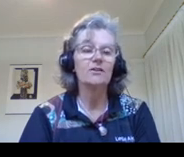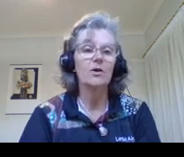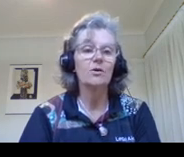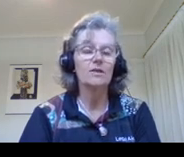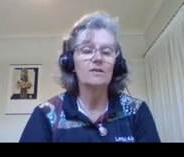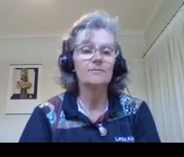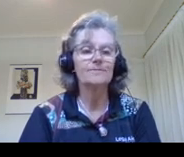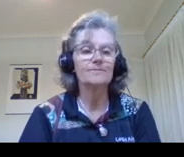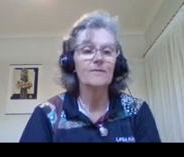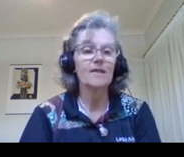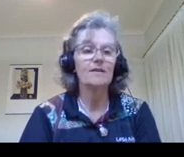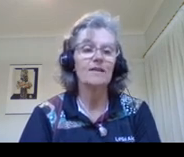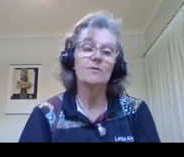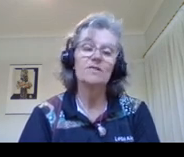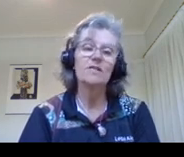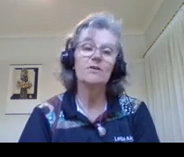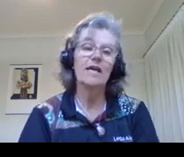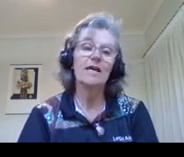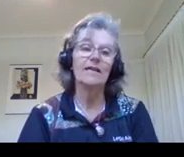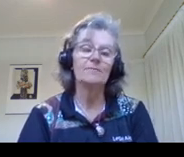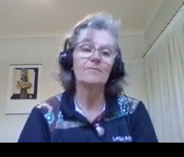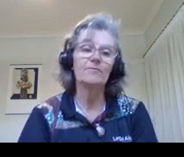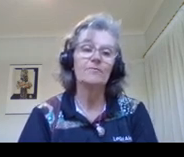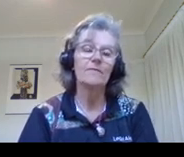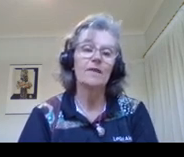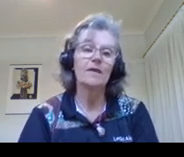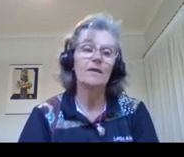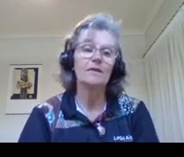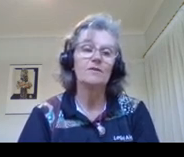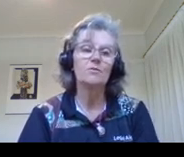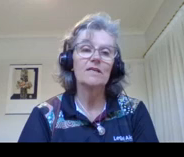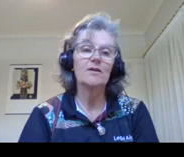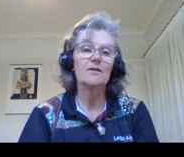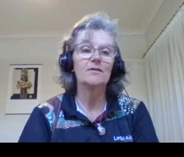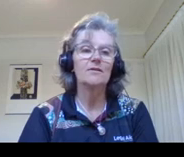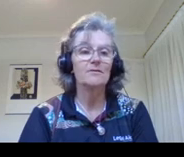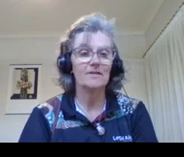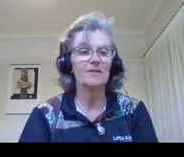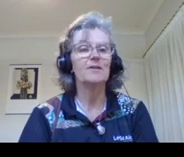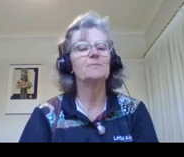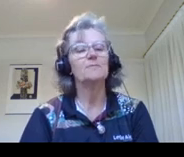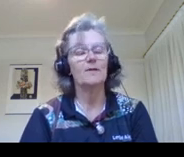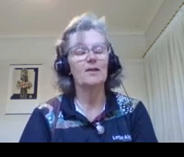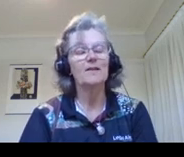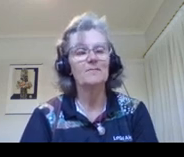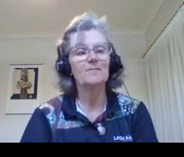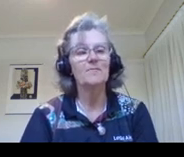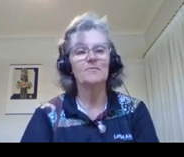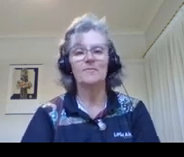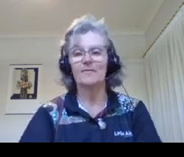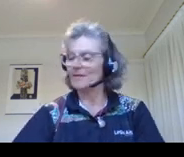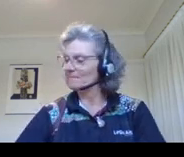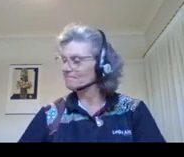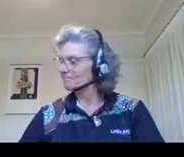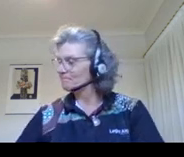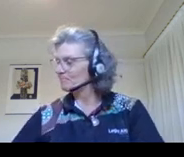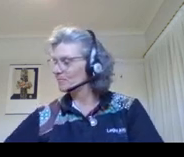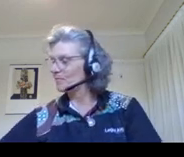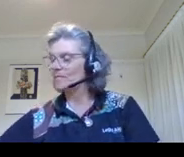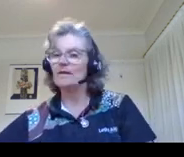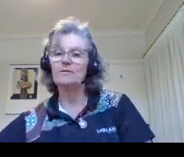colon that it was okay not necessarily yeah we so in in the beginning of time I suppose